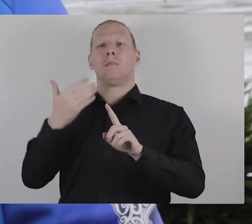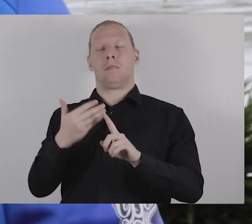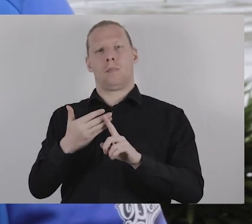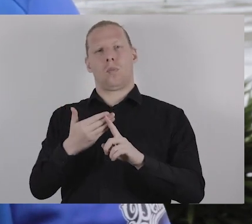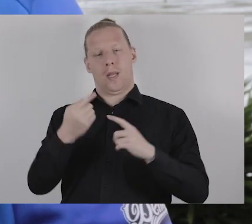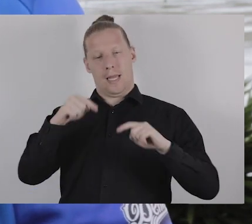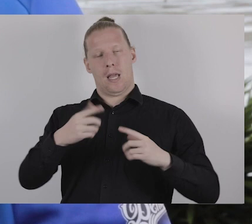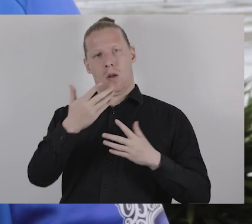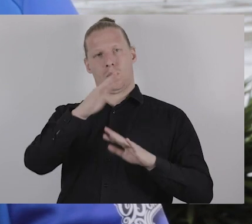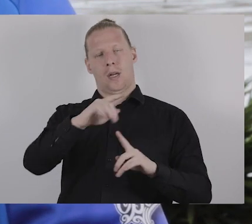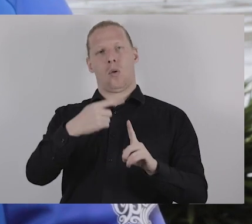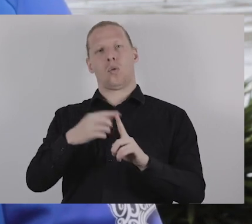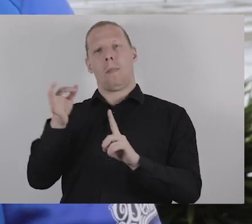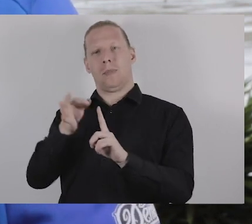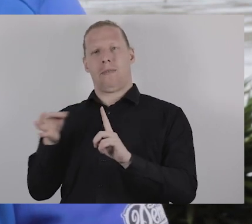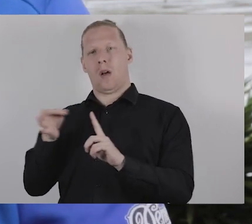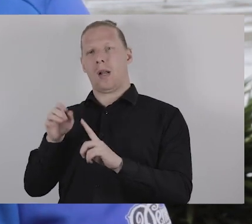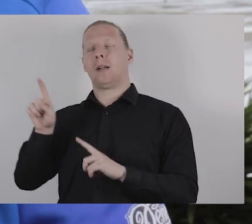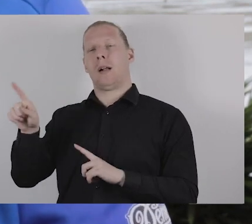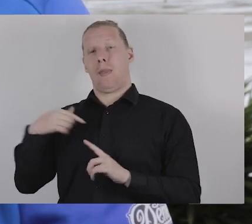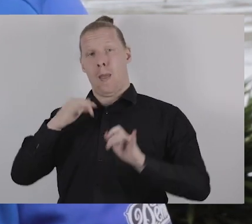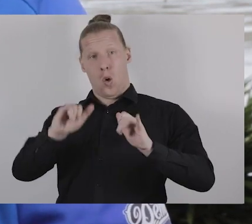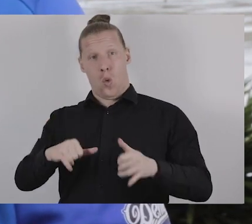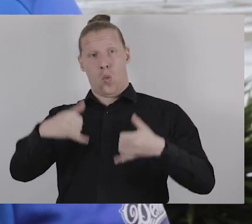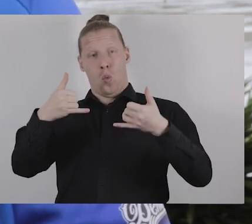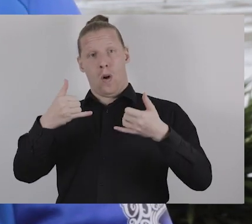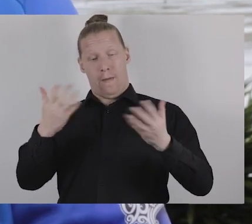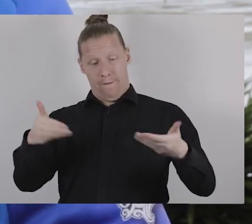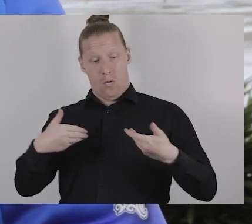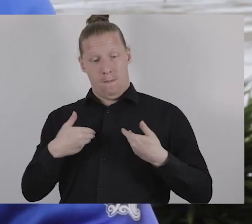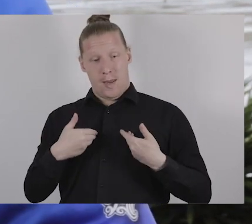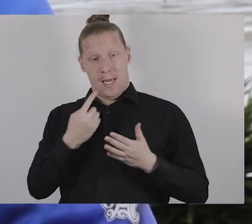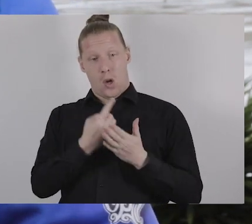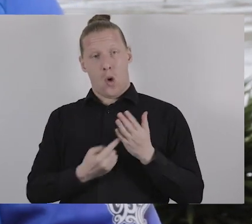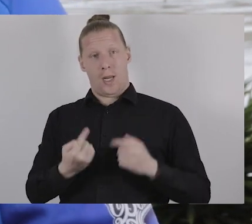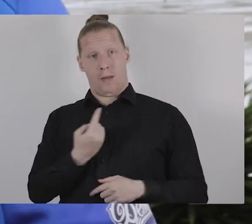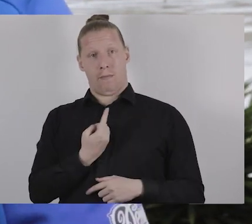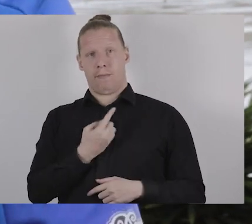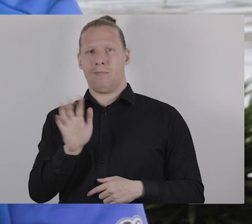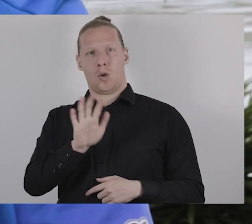and throughout the Pacific. This award is for all of us.